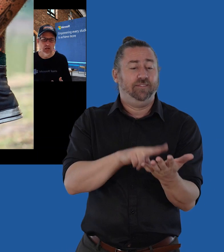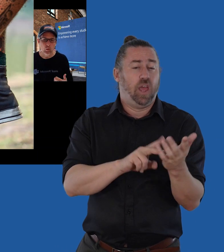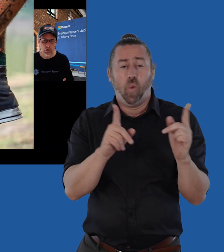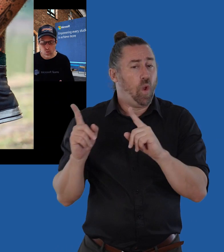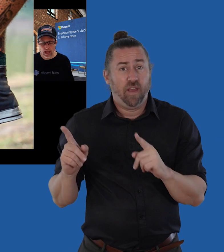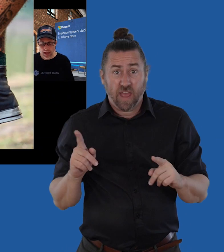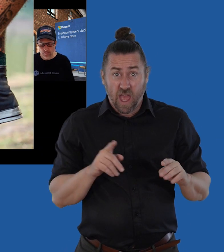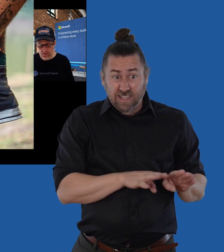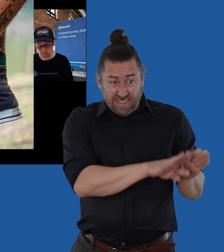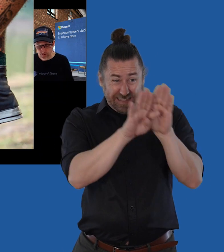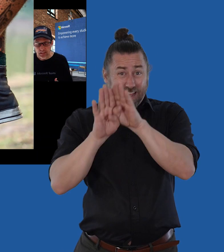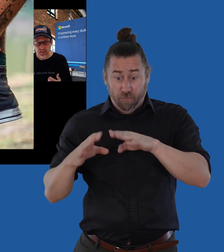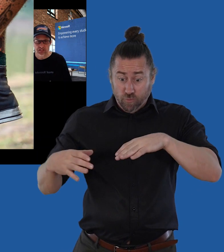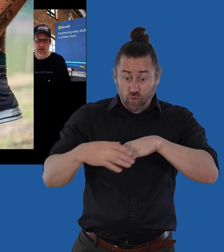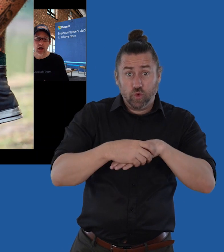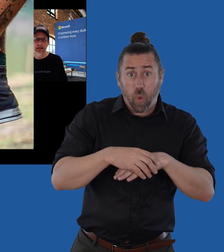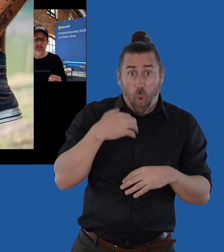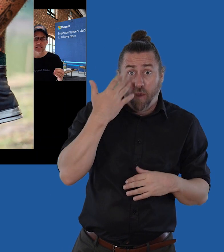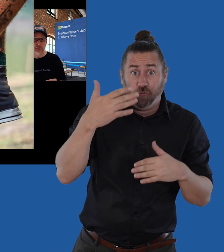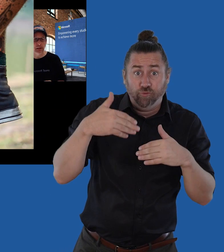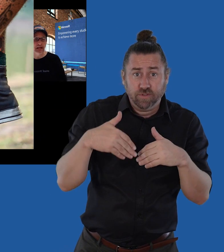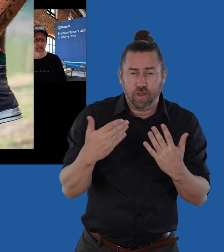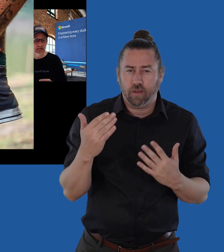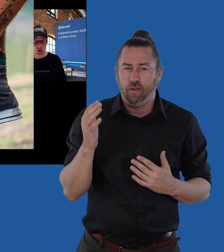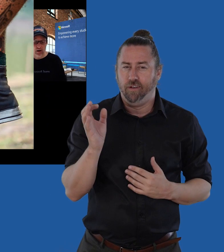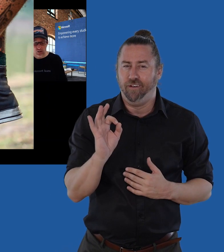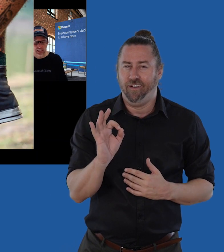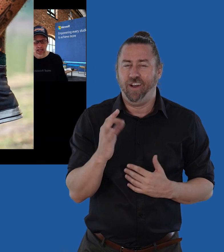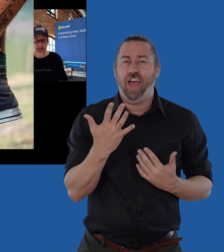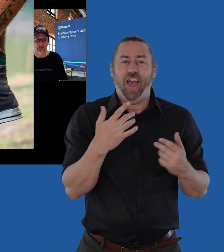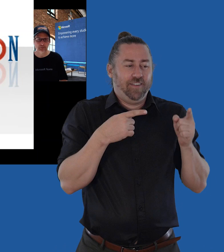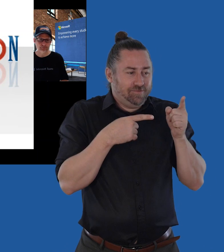we all have different desires, depending on our context.